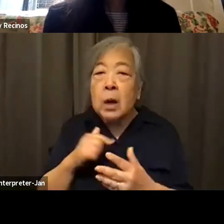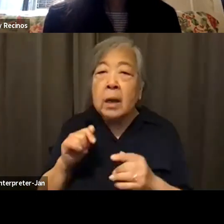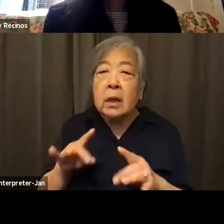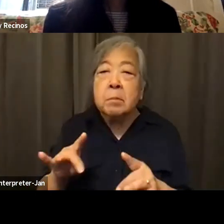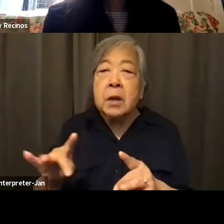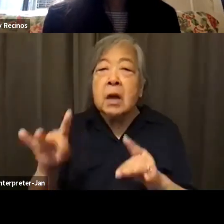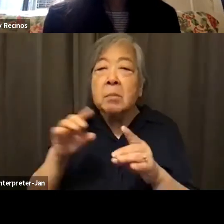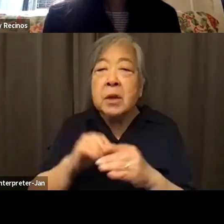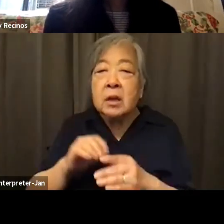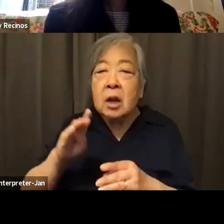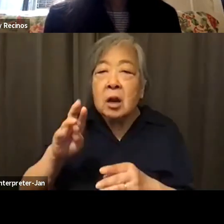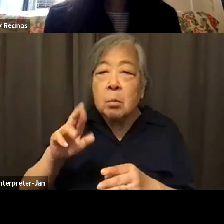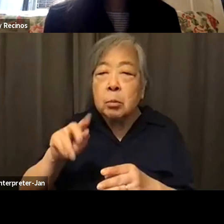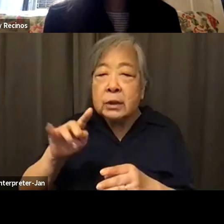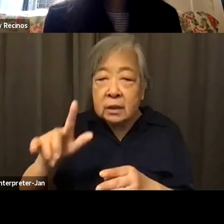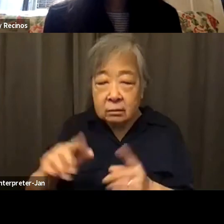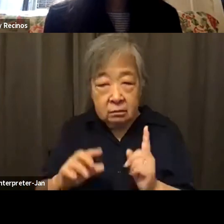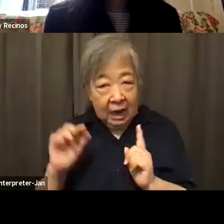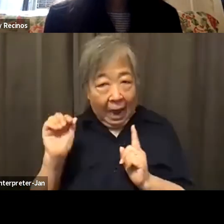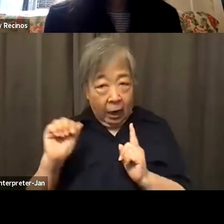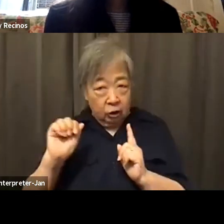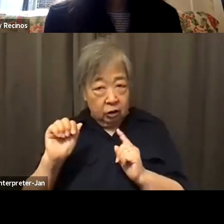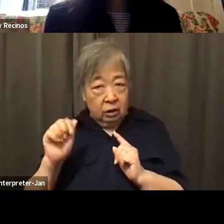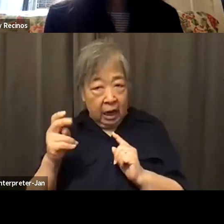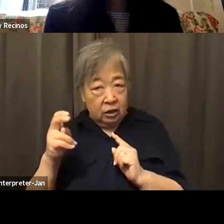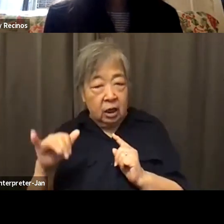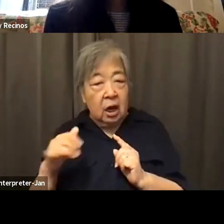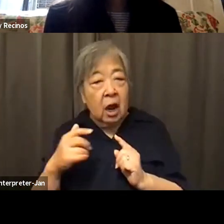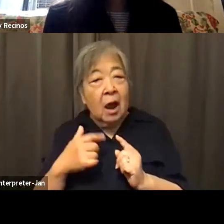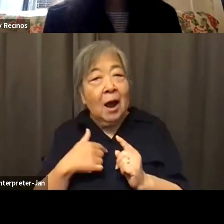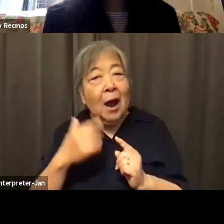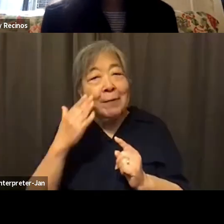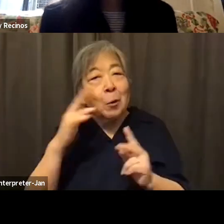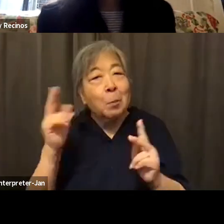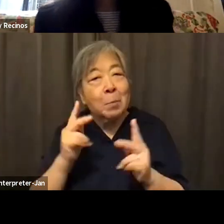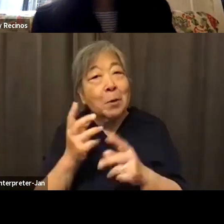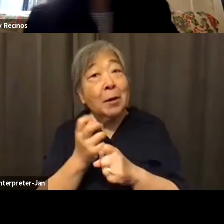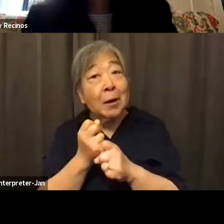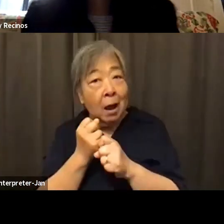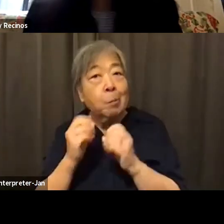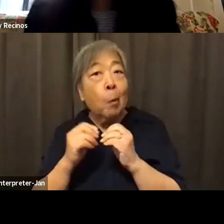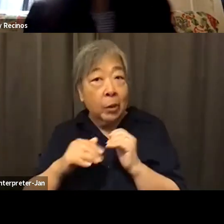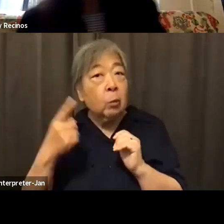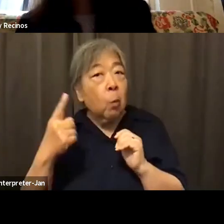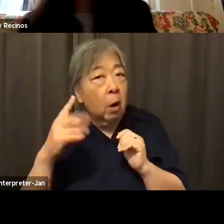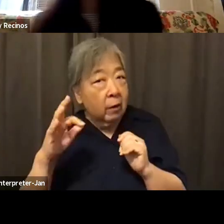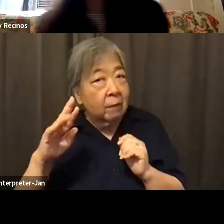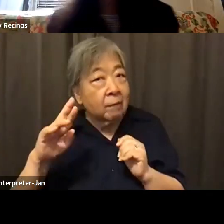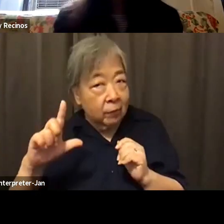I've known people who have received more than one Fulbright grant, just saying.